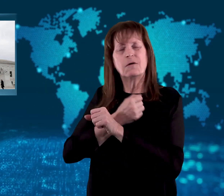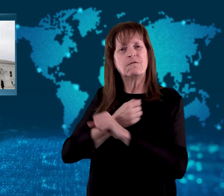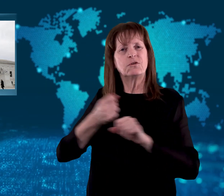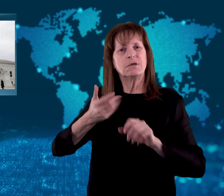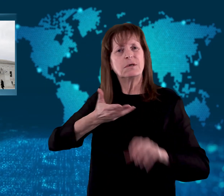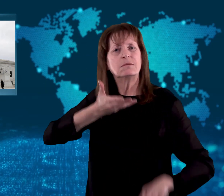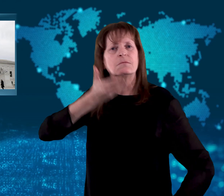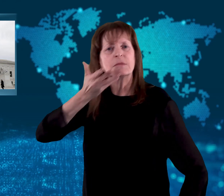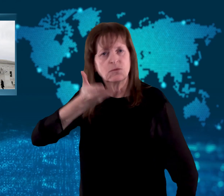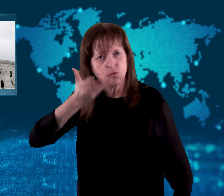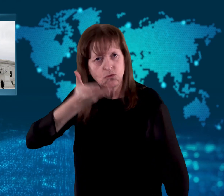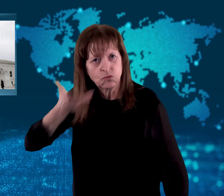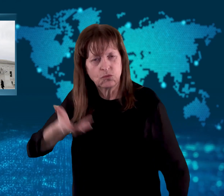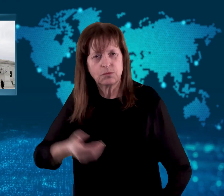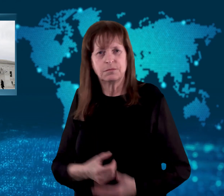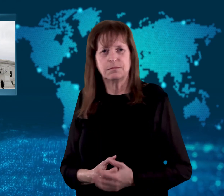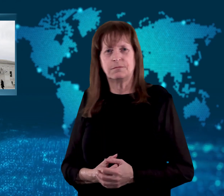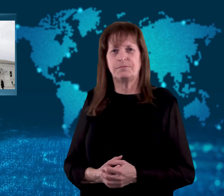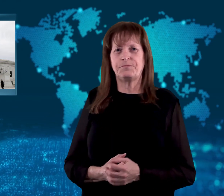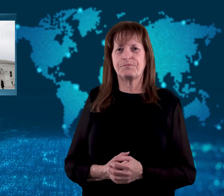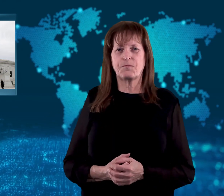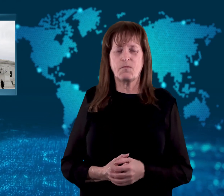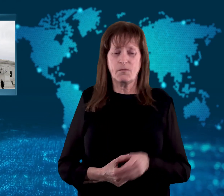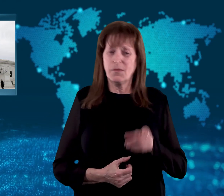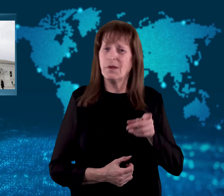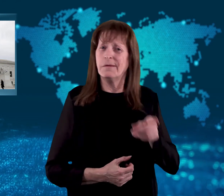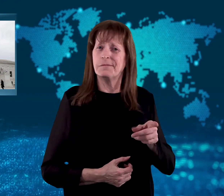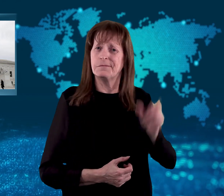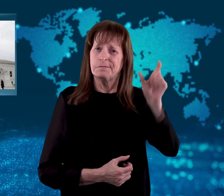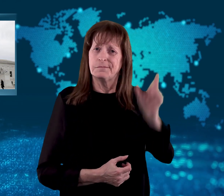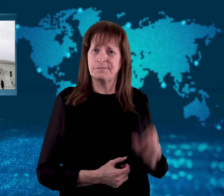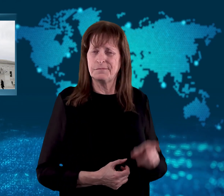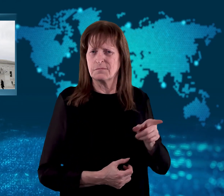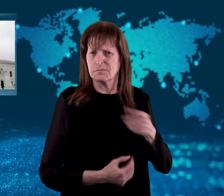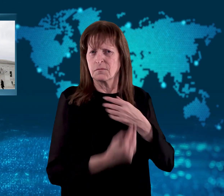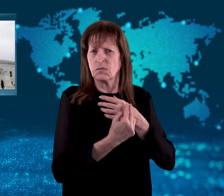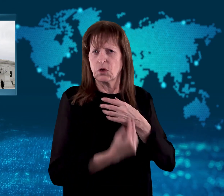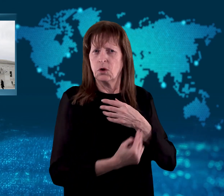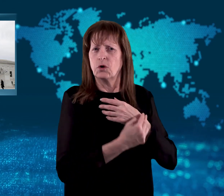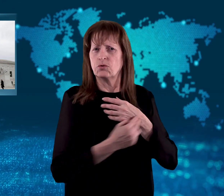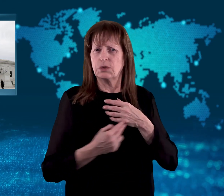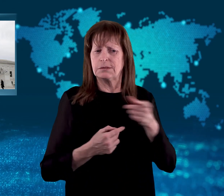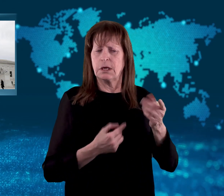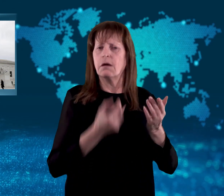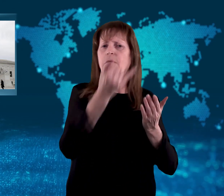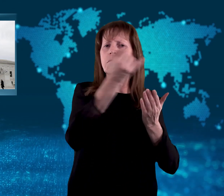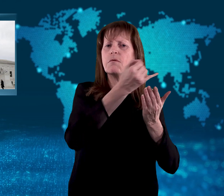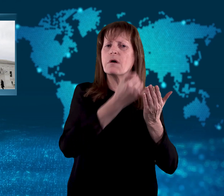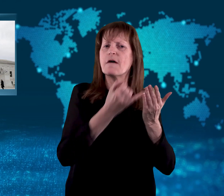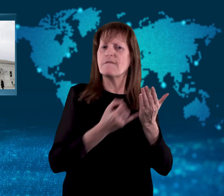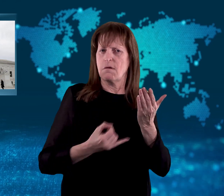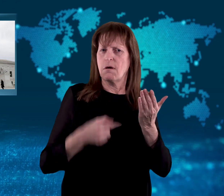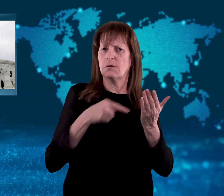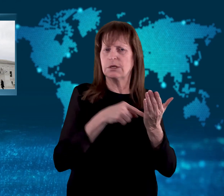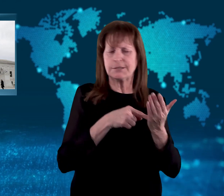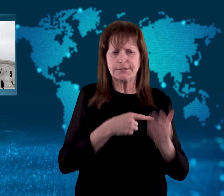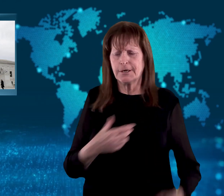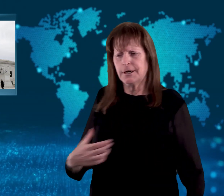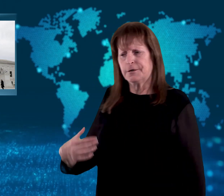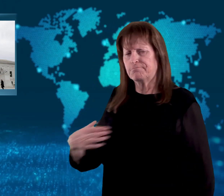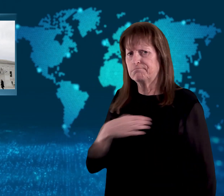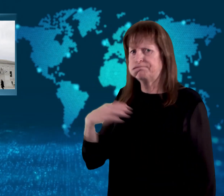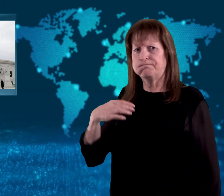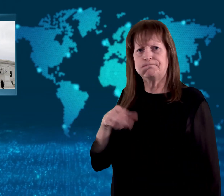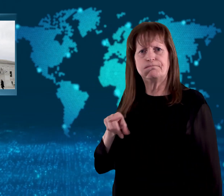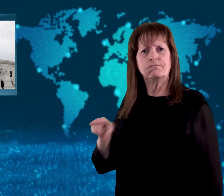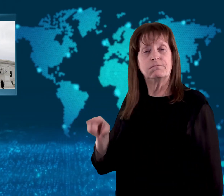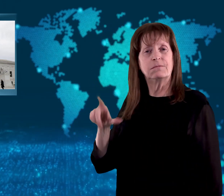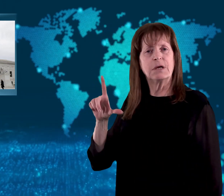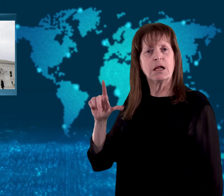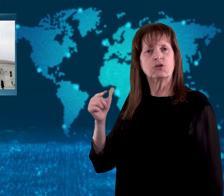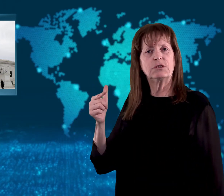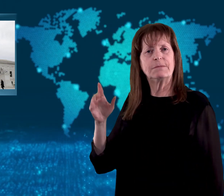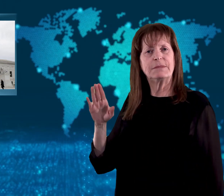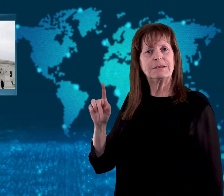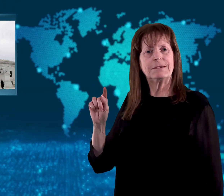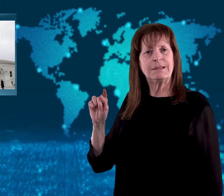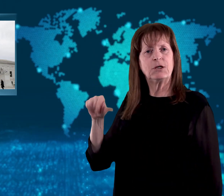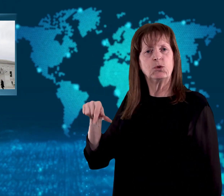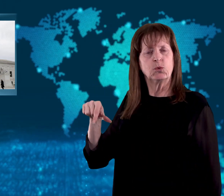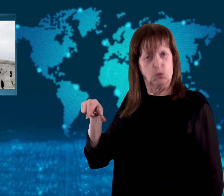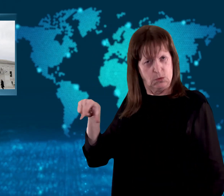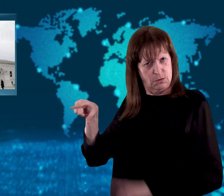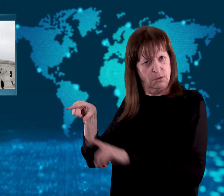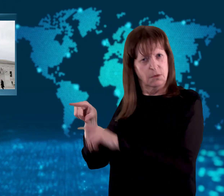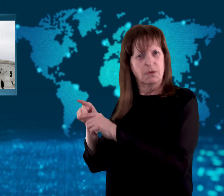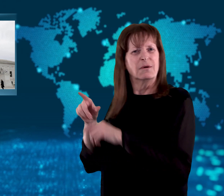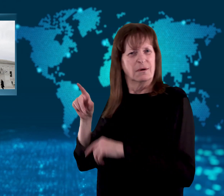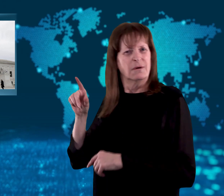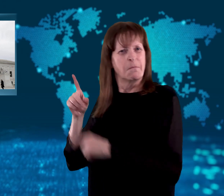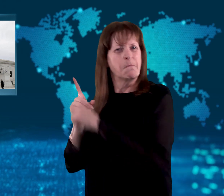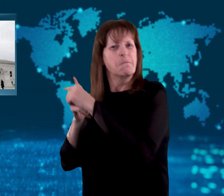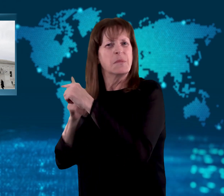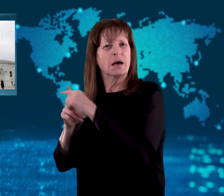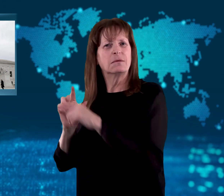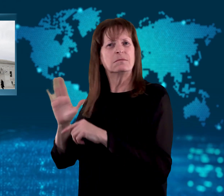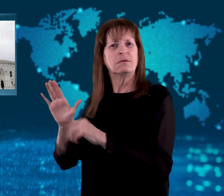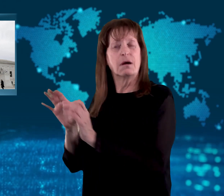A Christian graphic artist who has objected to LGBTQ+ relationships has brought